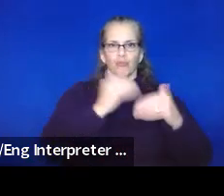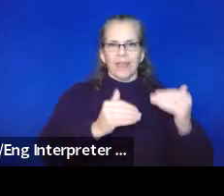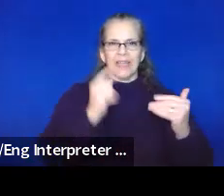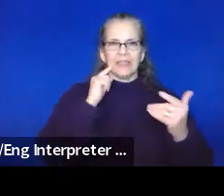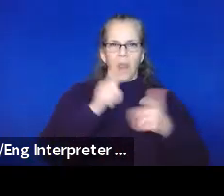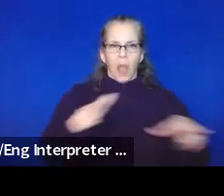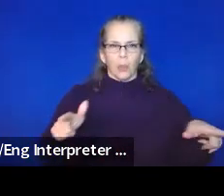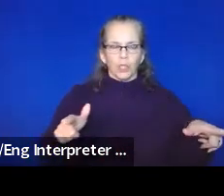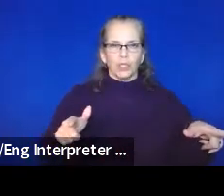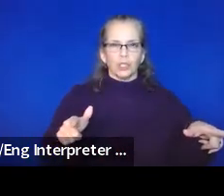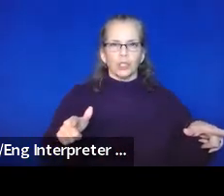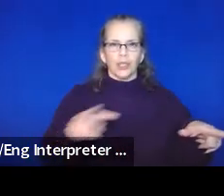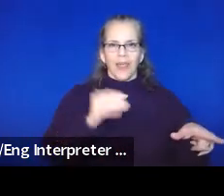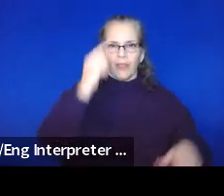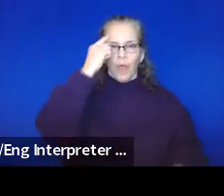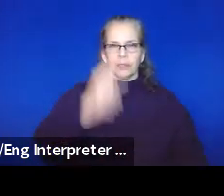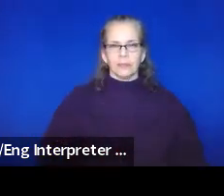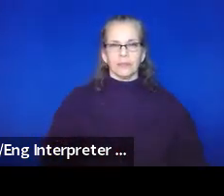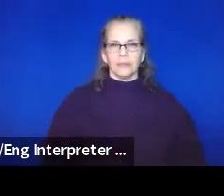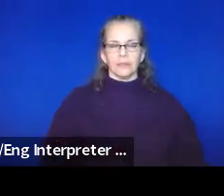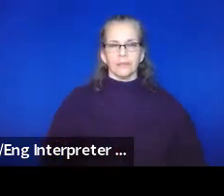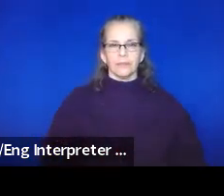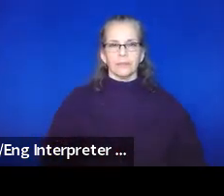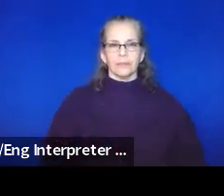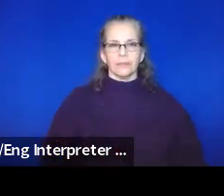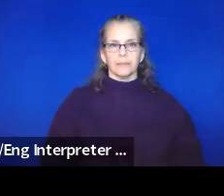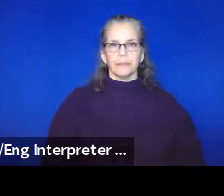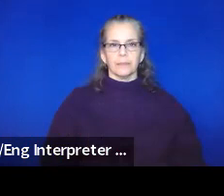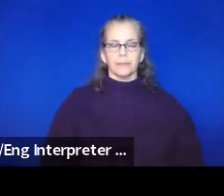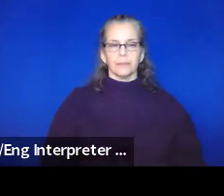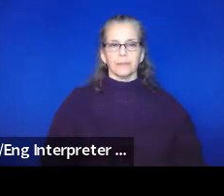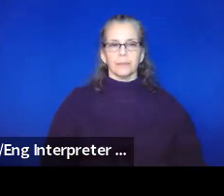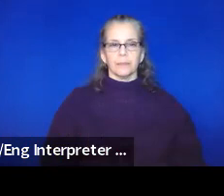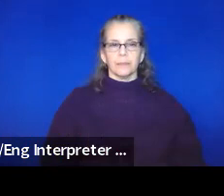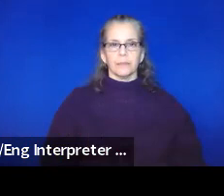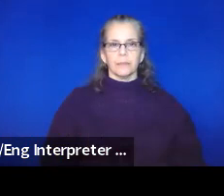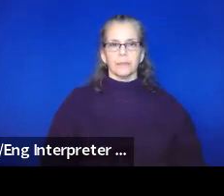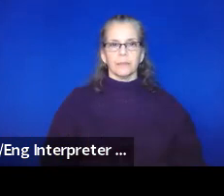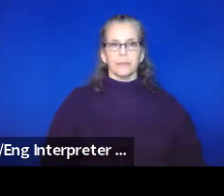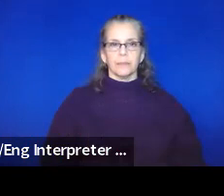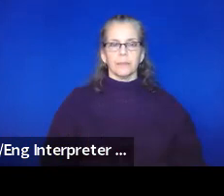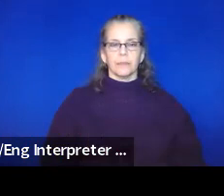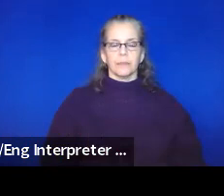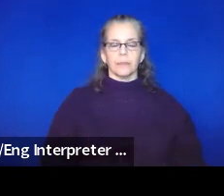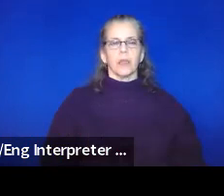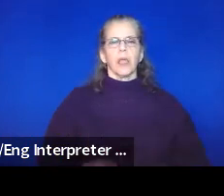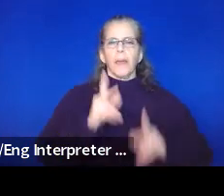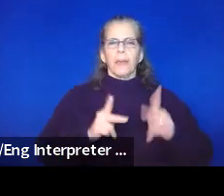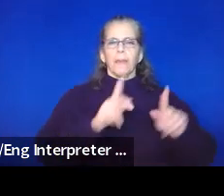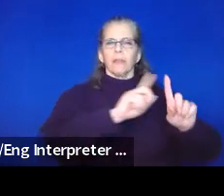People vary in their brain's ability for working memory and single construction